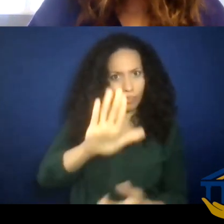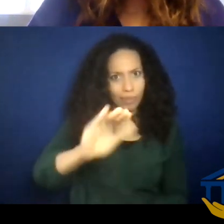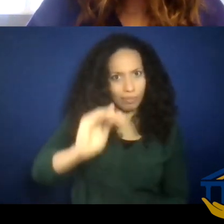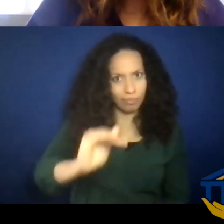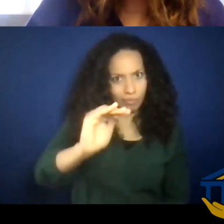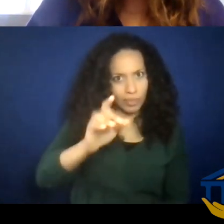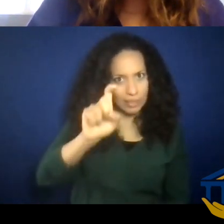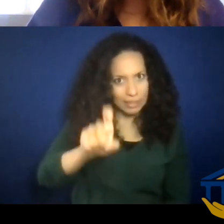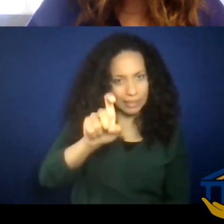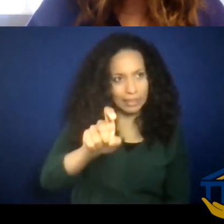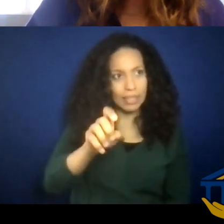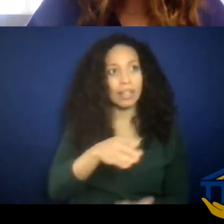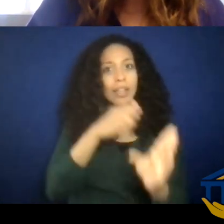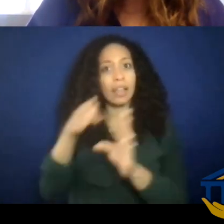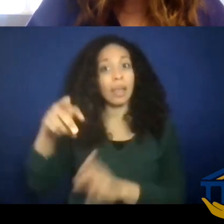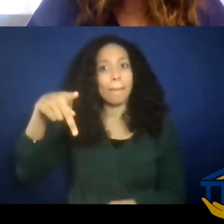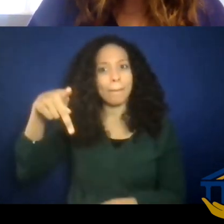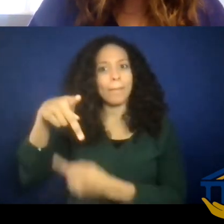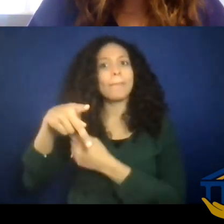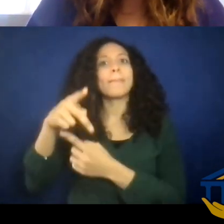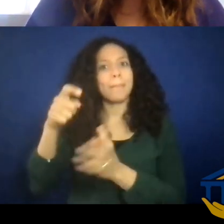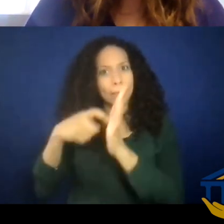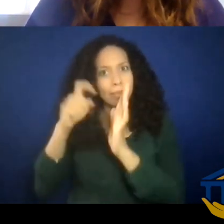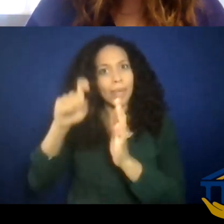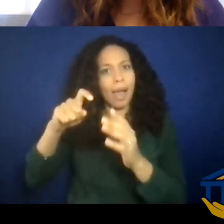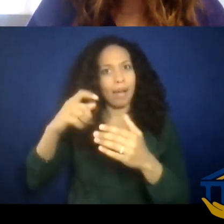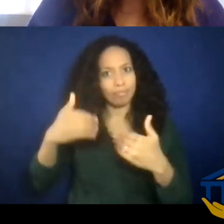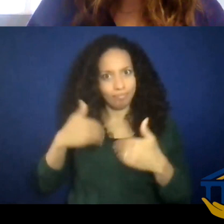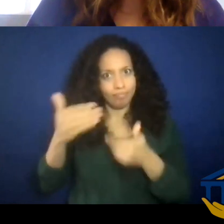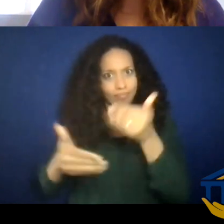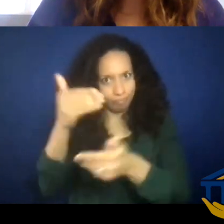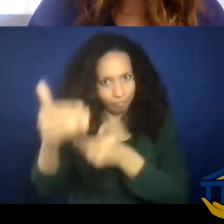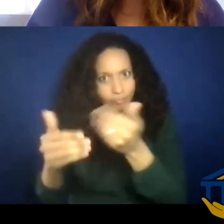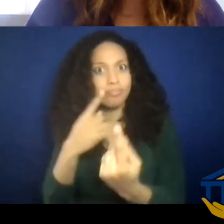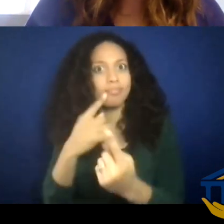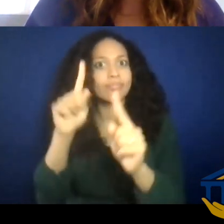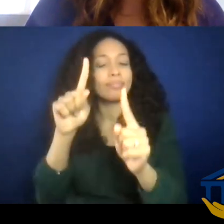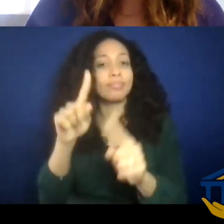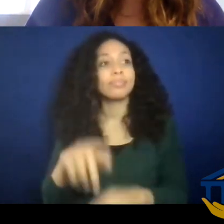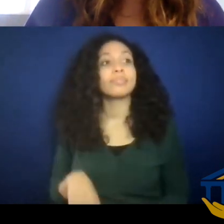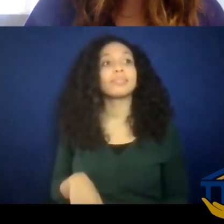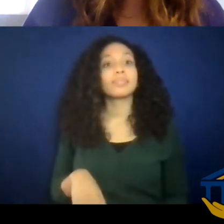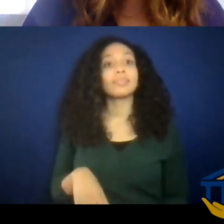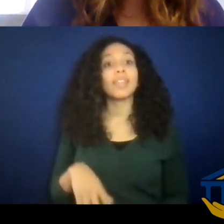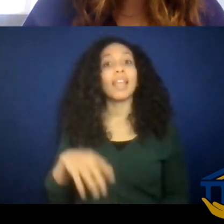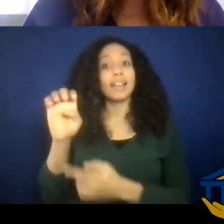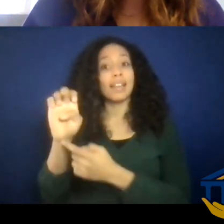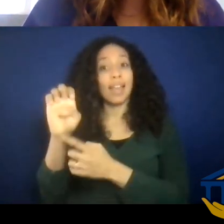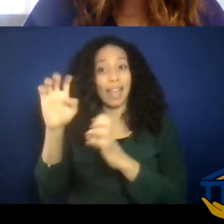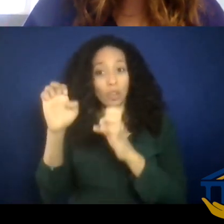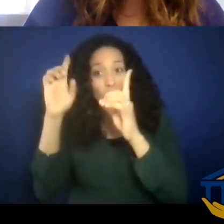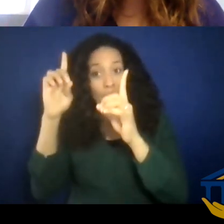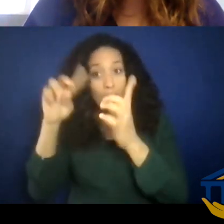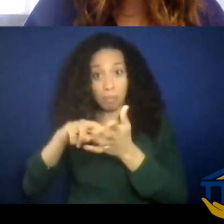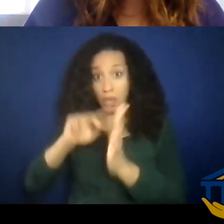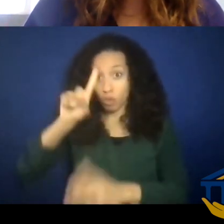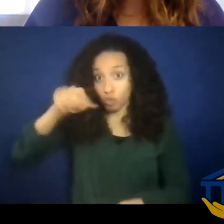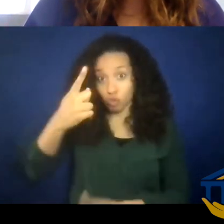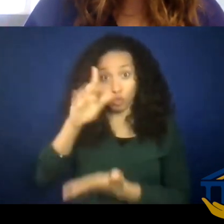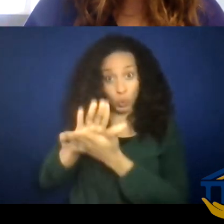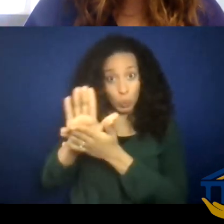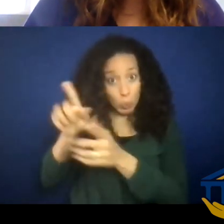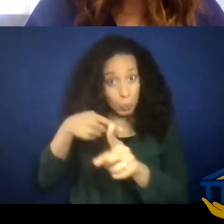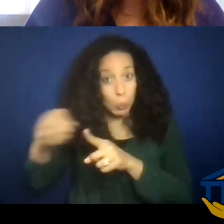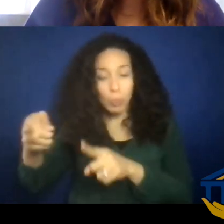education does not just mean academics as many people believe it does. Education refers to social